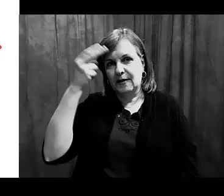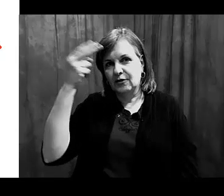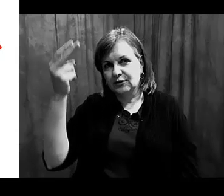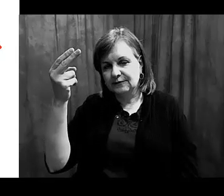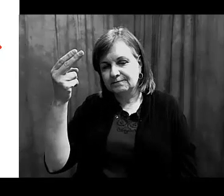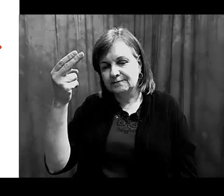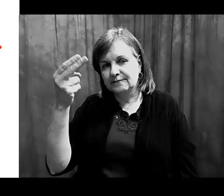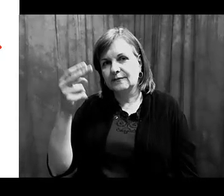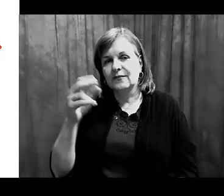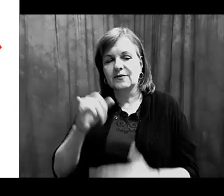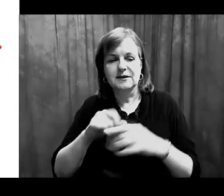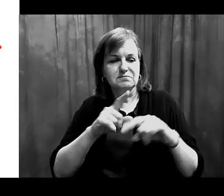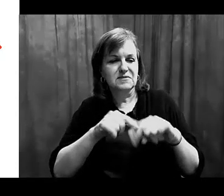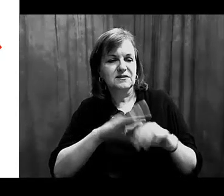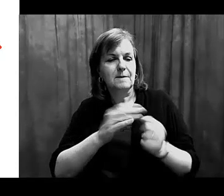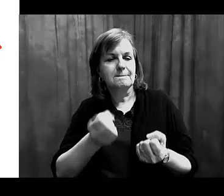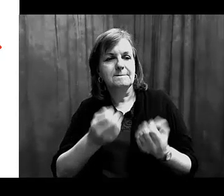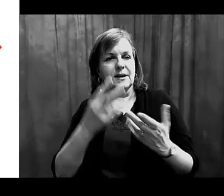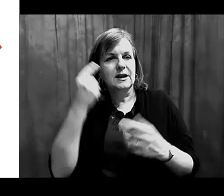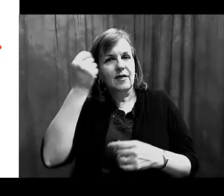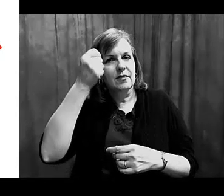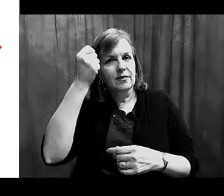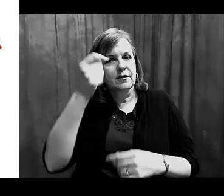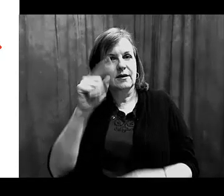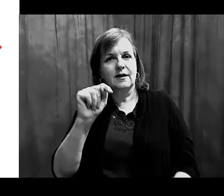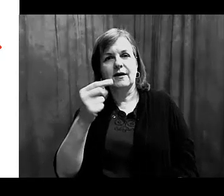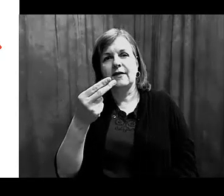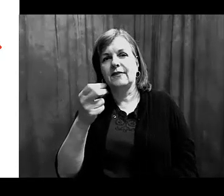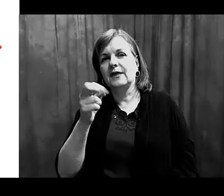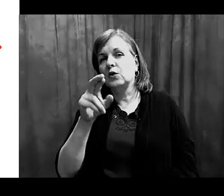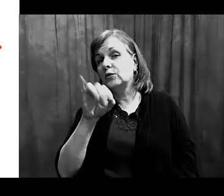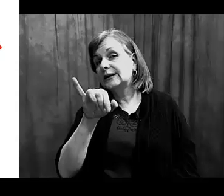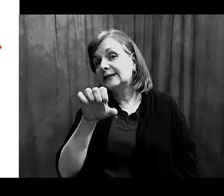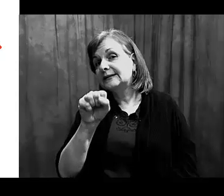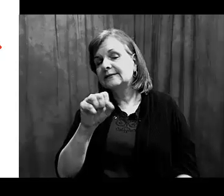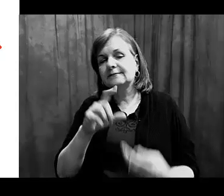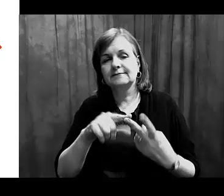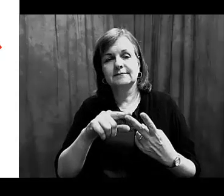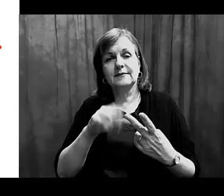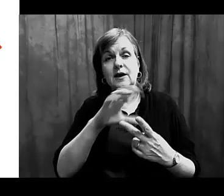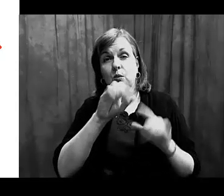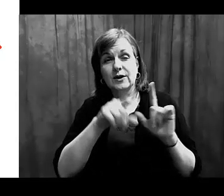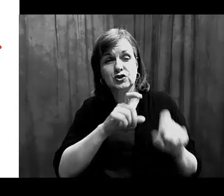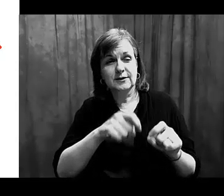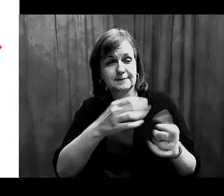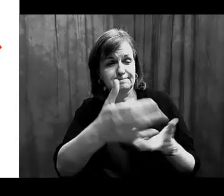based on many theories and questions